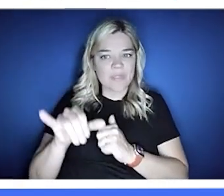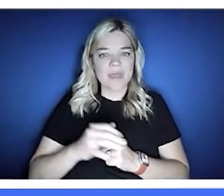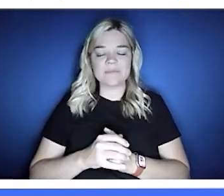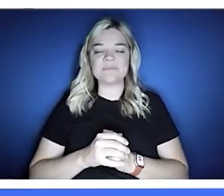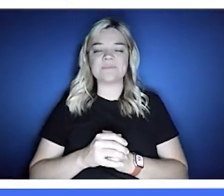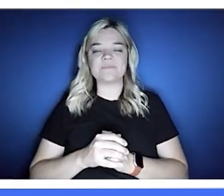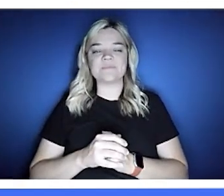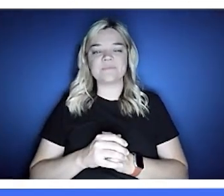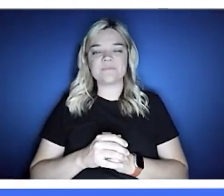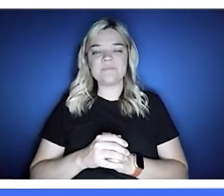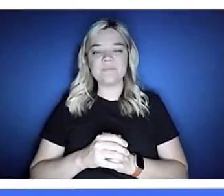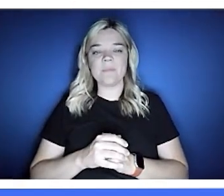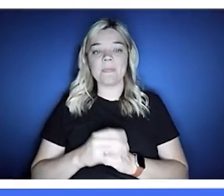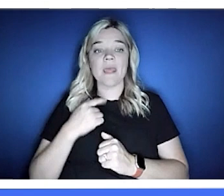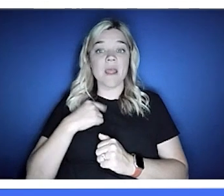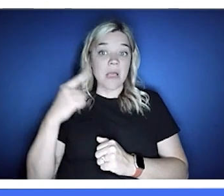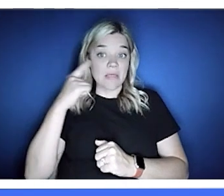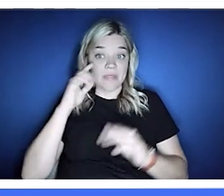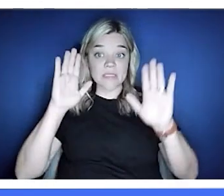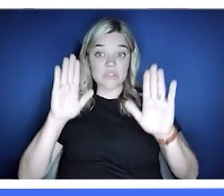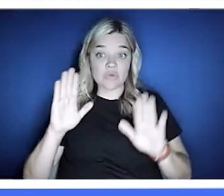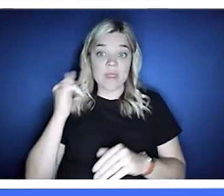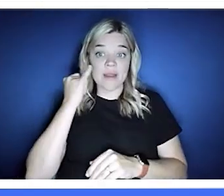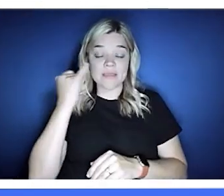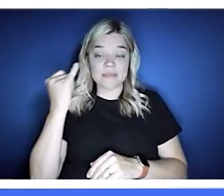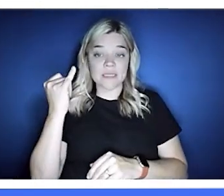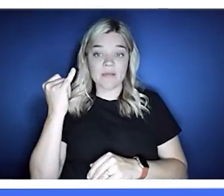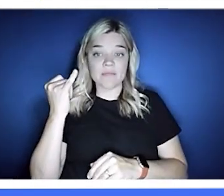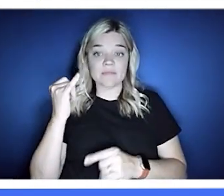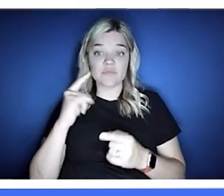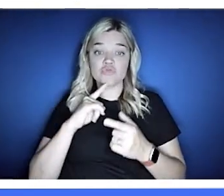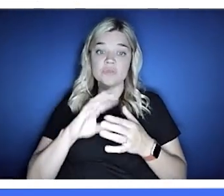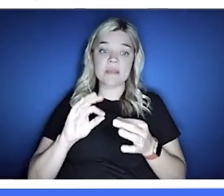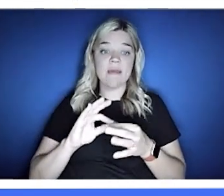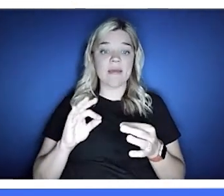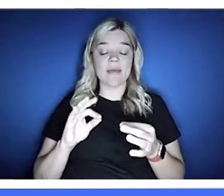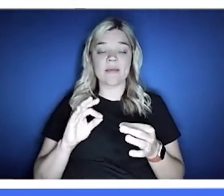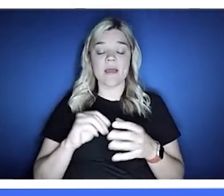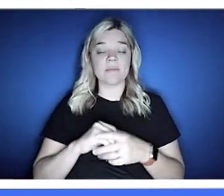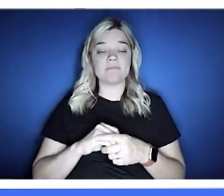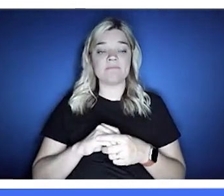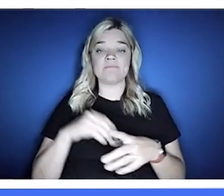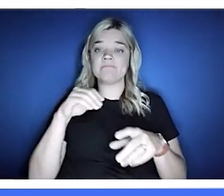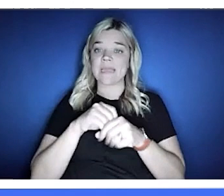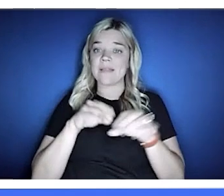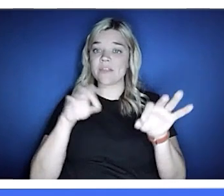I think it's a great idea to, say in the description for the image,